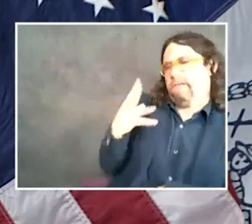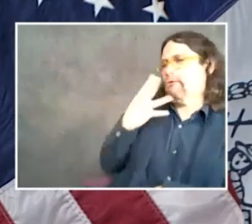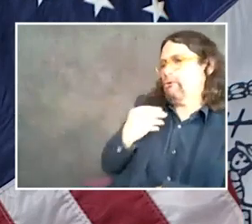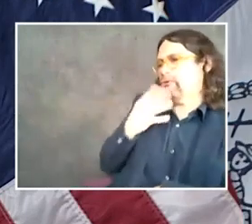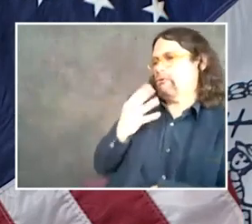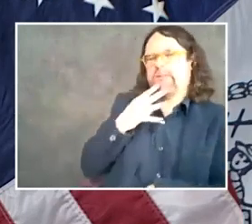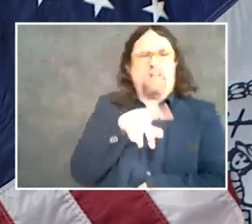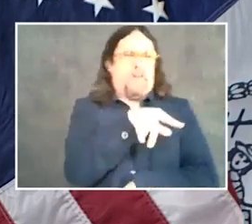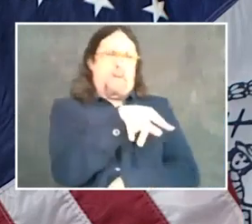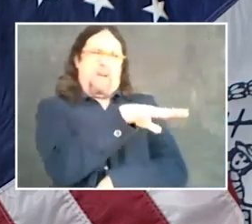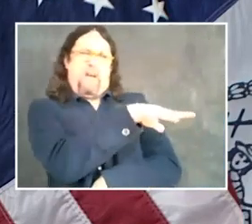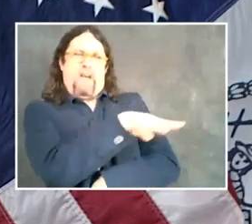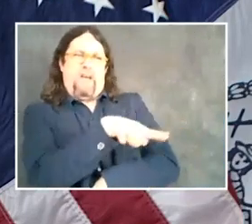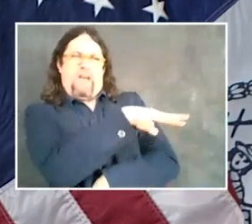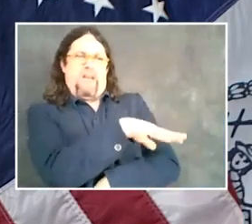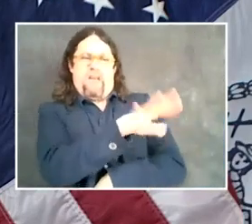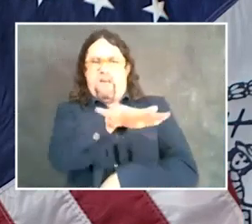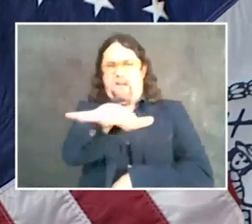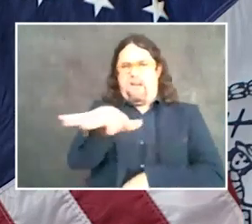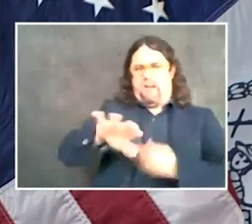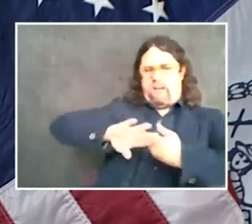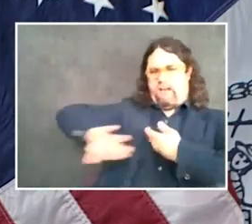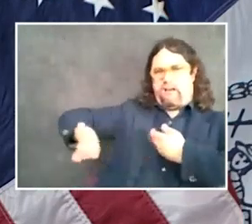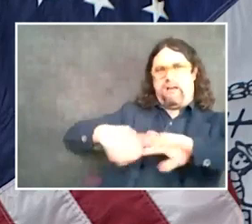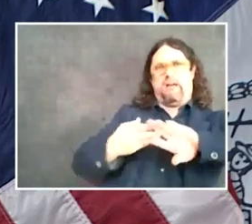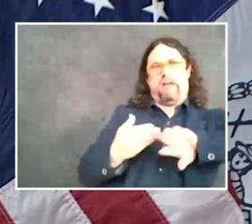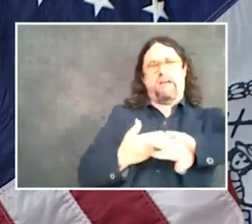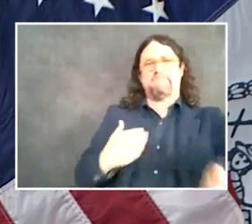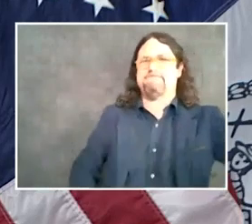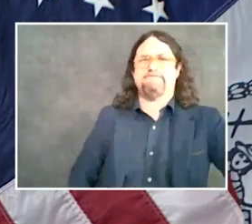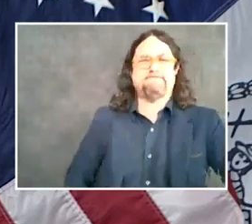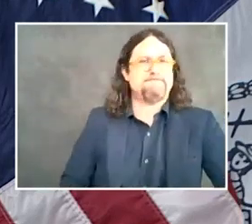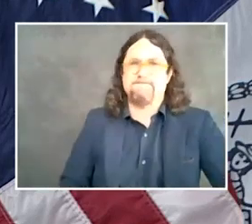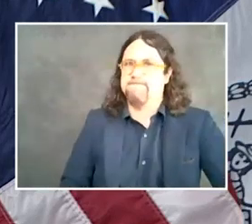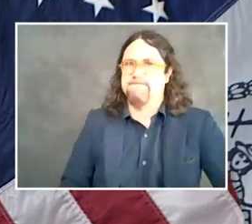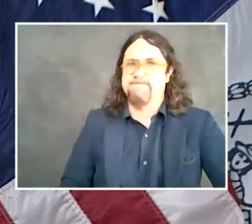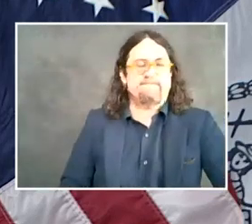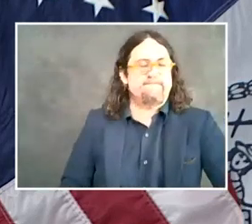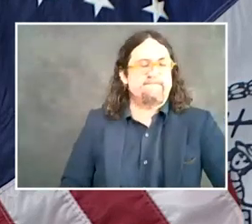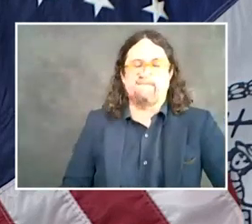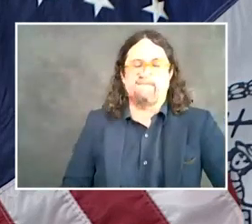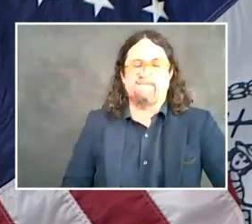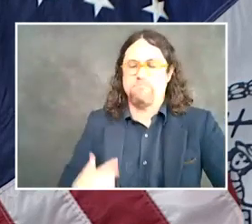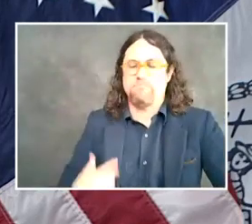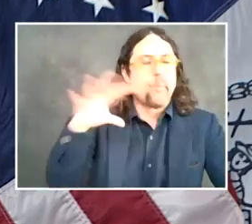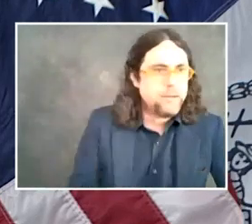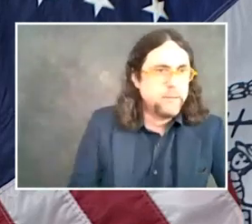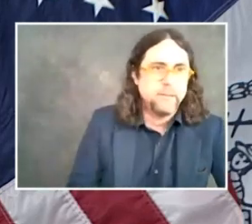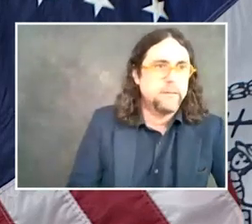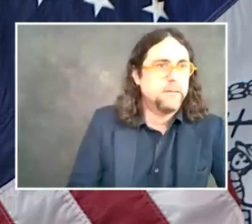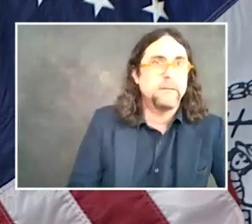PEOPLE SHOULD NOT GATHER. FOR RELIGIOUS SERVICES AND